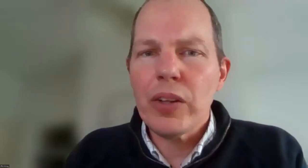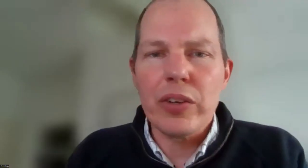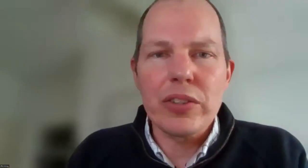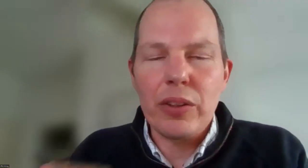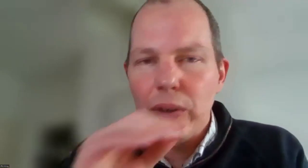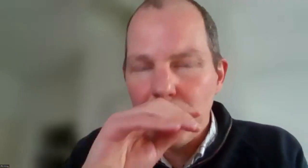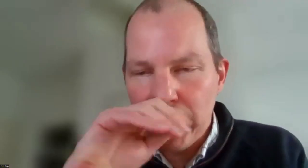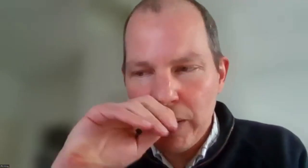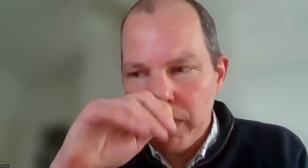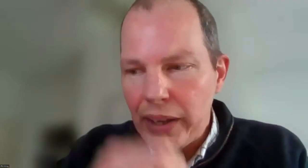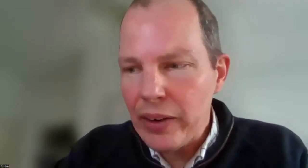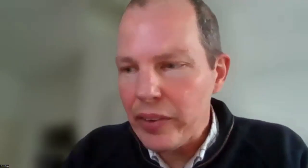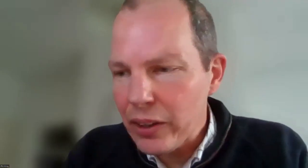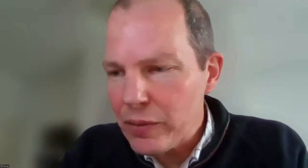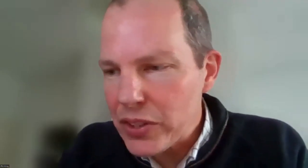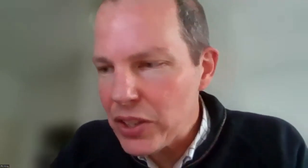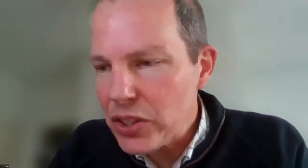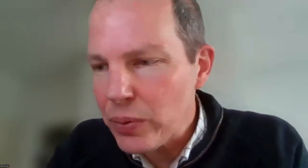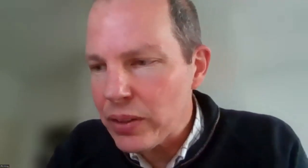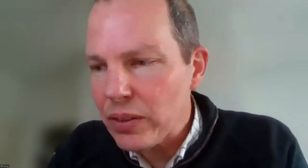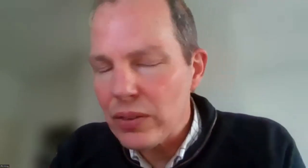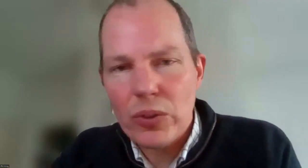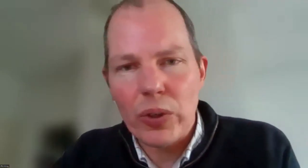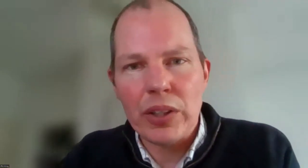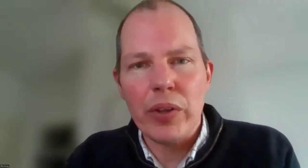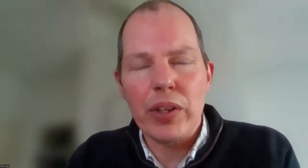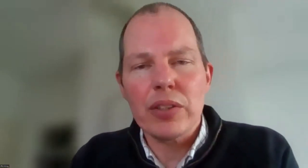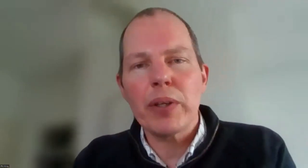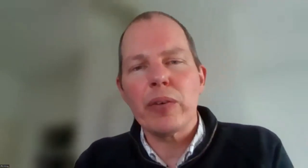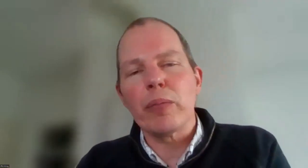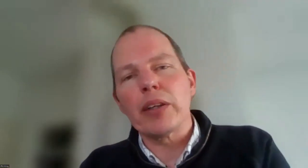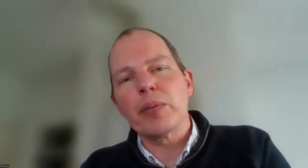Another interesting thought that came out of that conversation when talking to others - somebody wrote